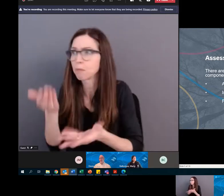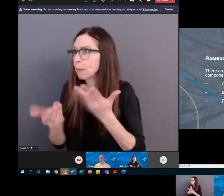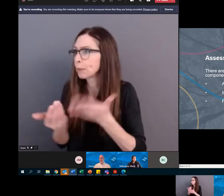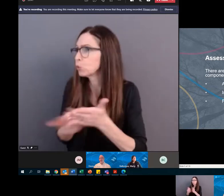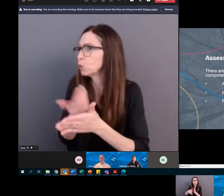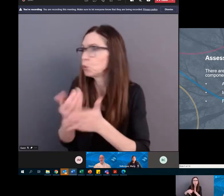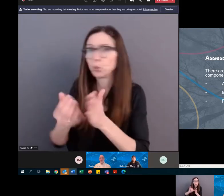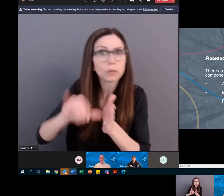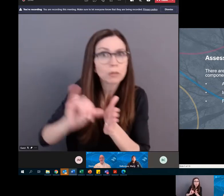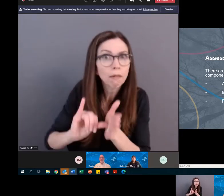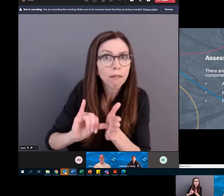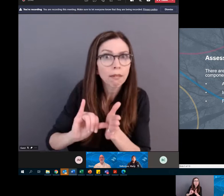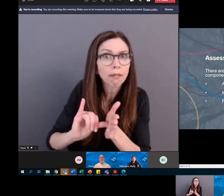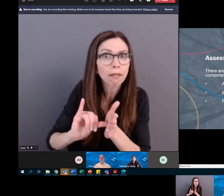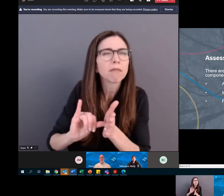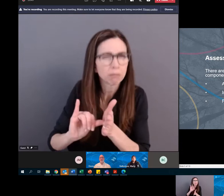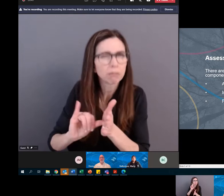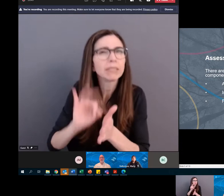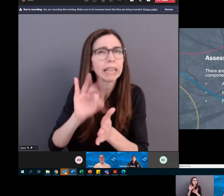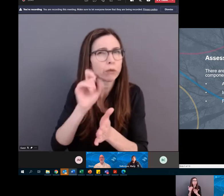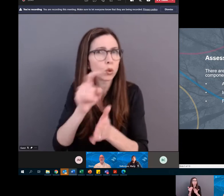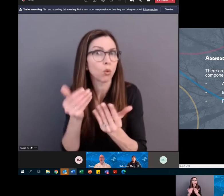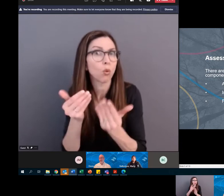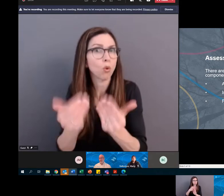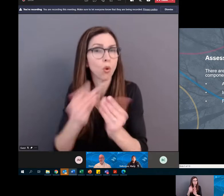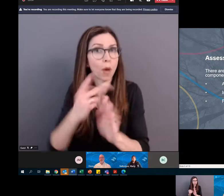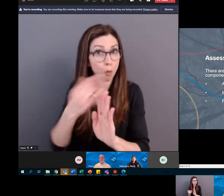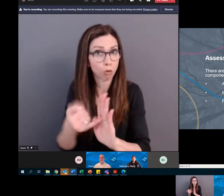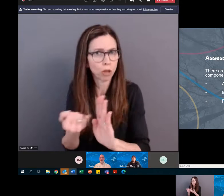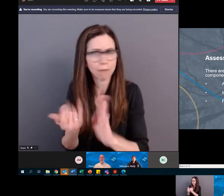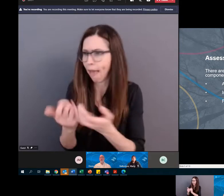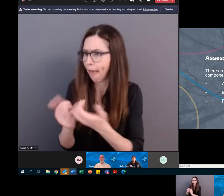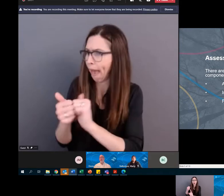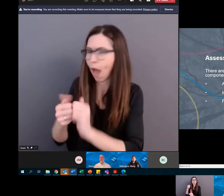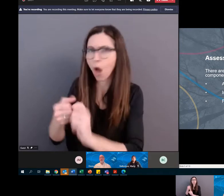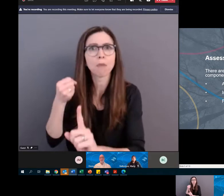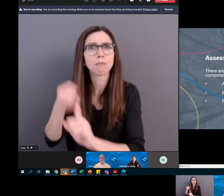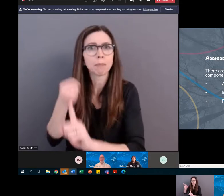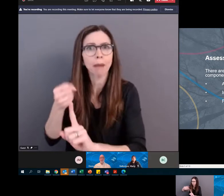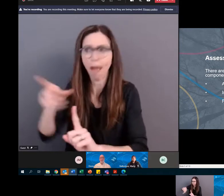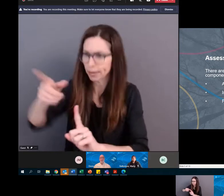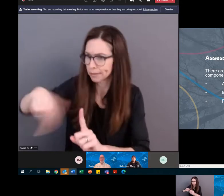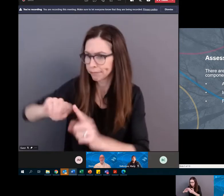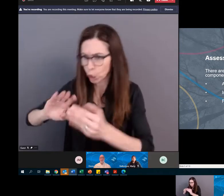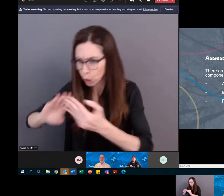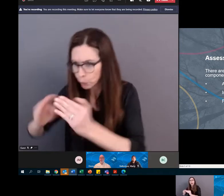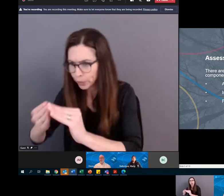project advance artistic practice more widely beyond your own